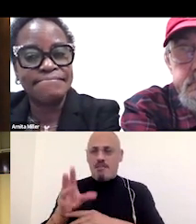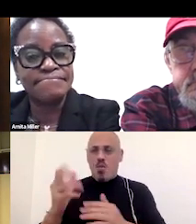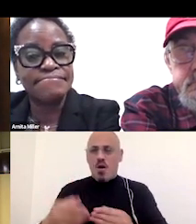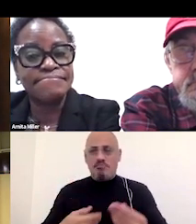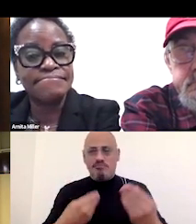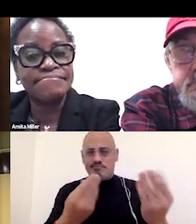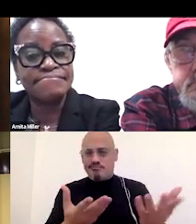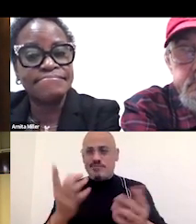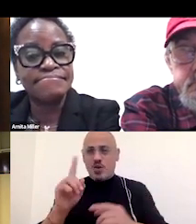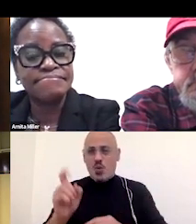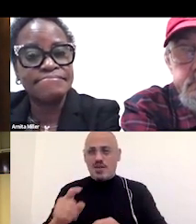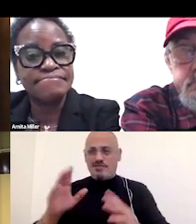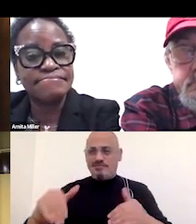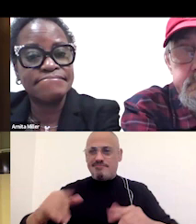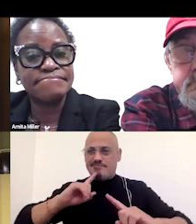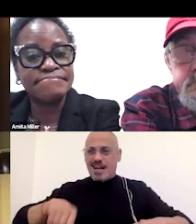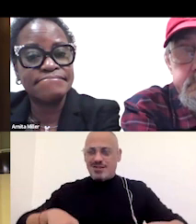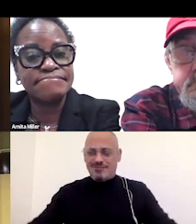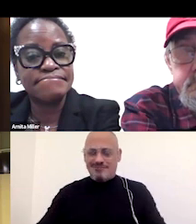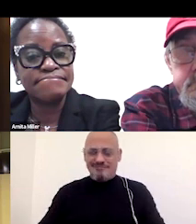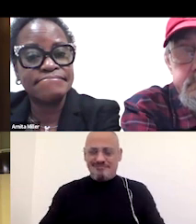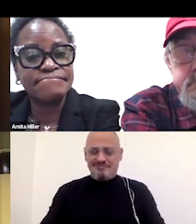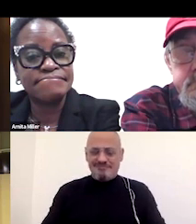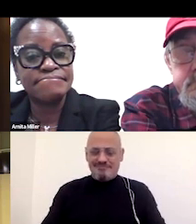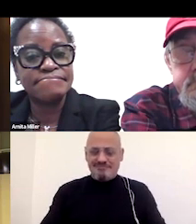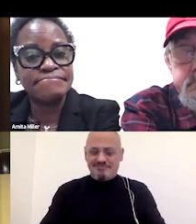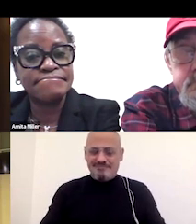that have been unanswered, you know, to you,